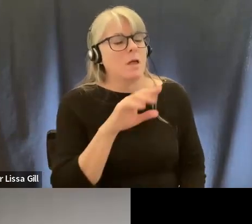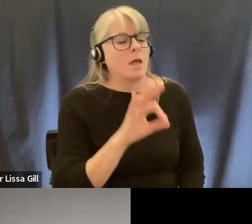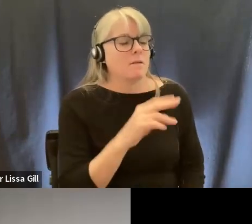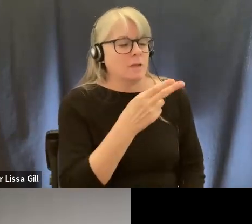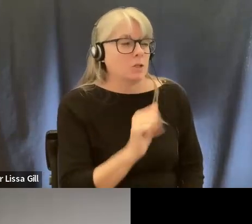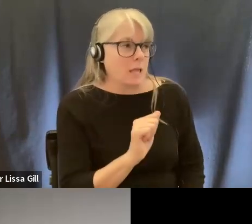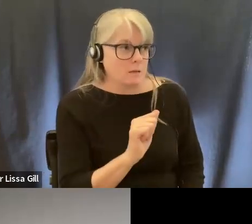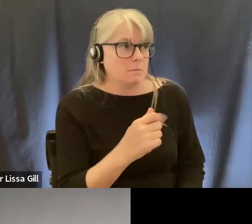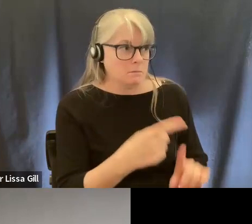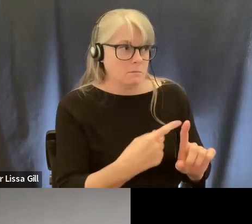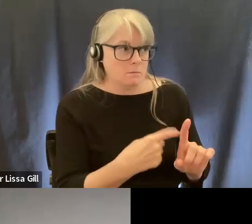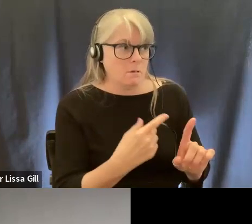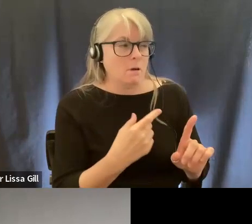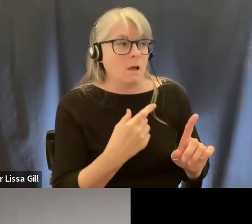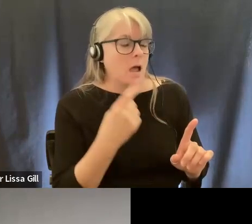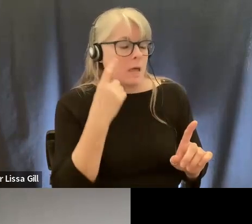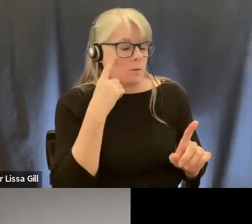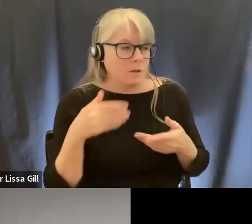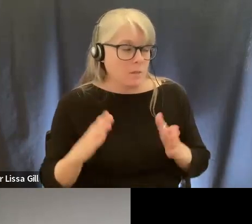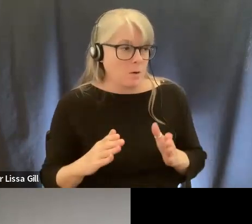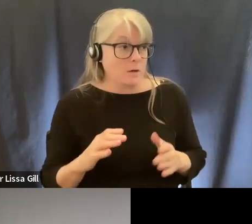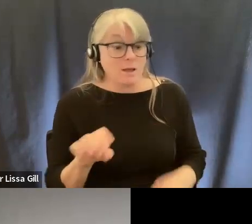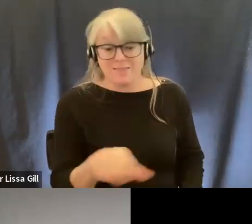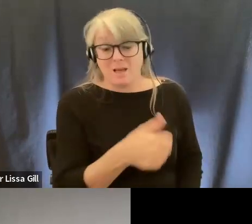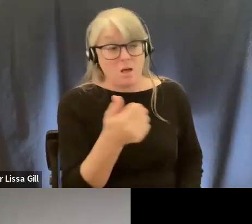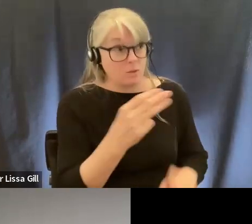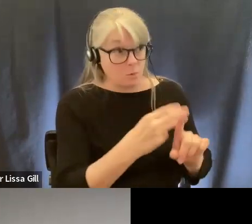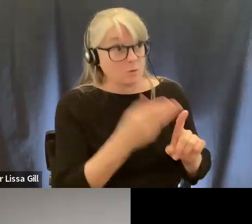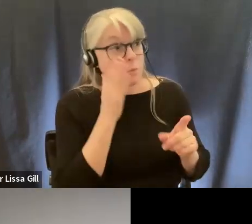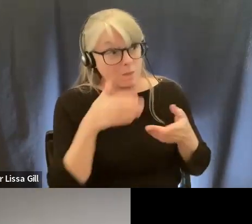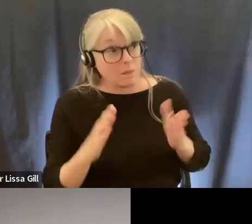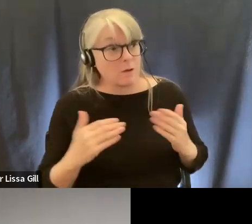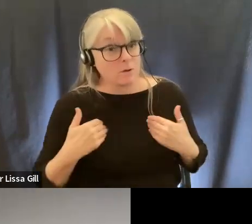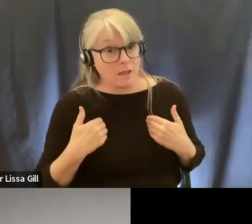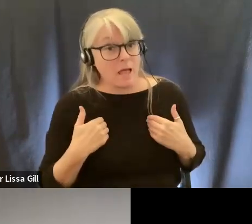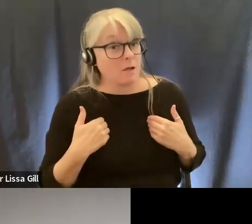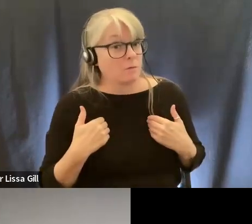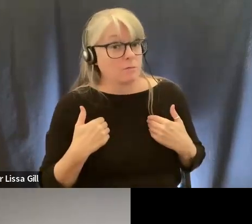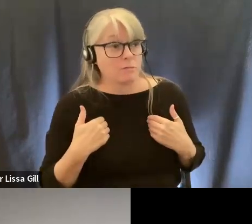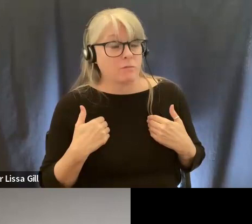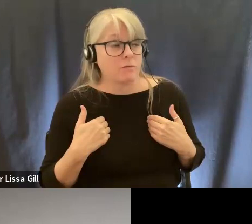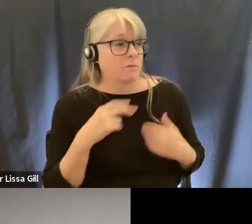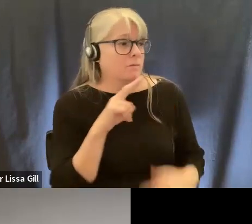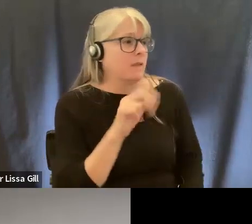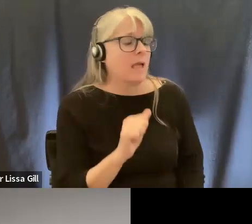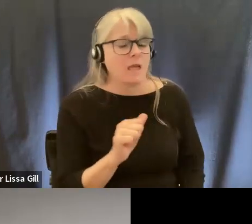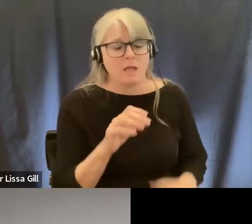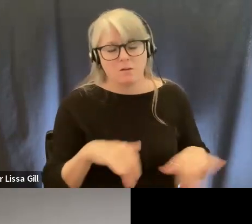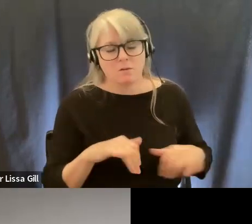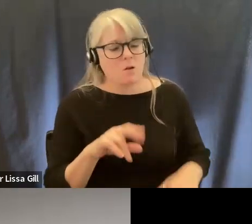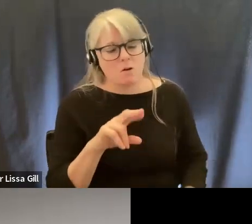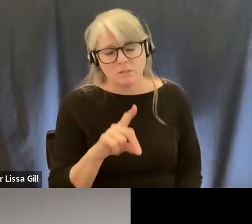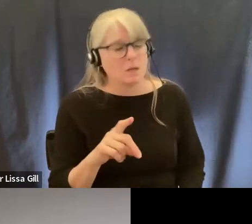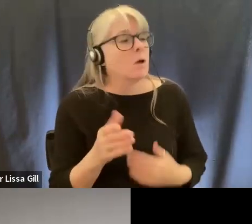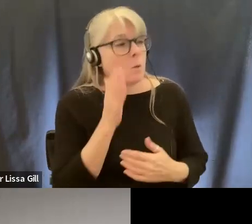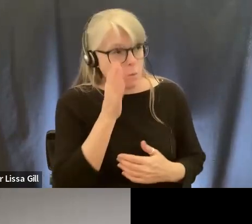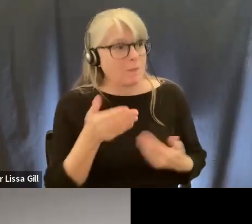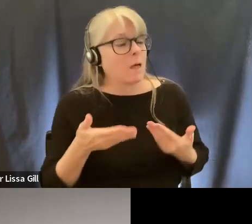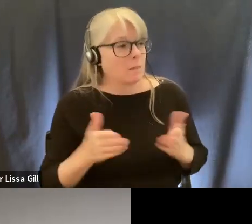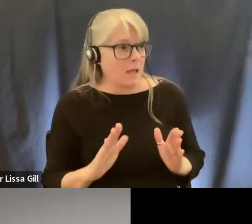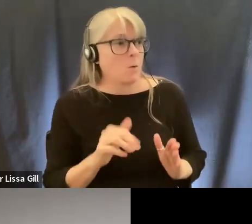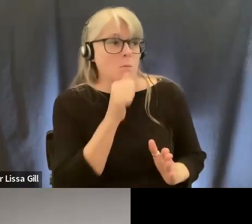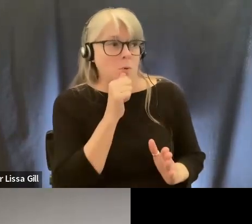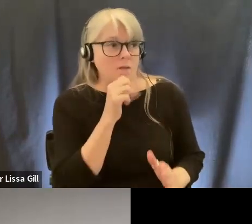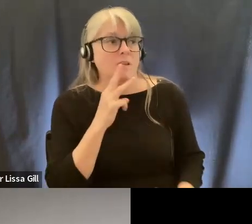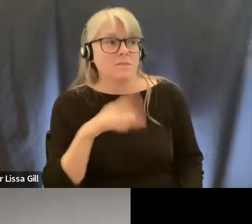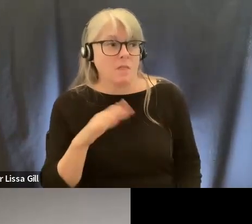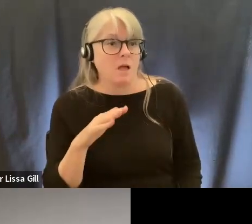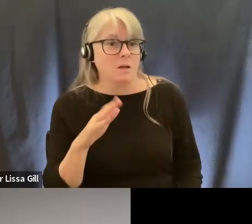I think the only program that you can't that they won't allow the private flood in lieu of the FEMA flood is our national is FHA that's the only one I don't think will allow it everybody else will allow you to have conventional BA RD will allow you to have a private flood, which is generally less expensive.